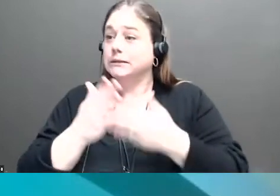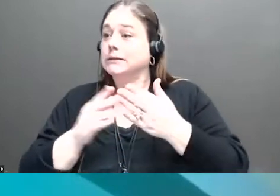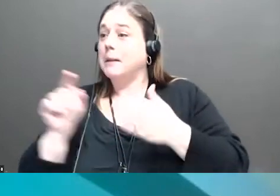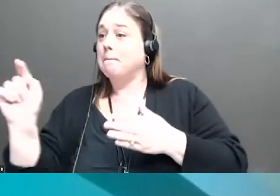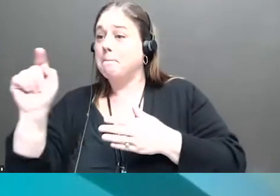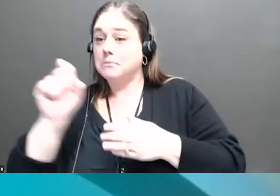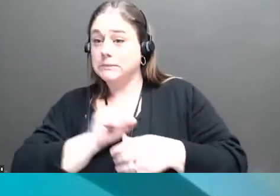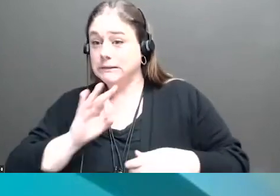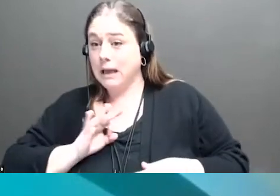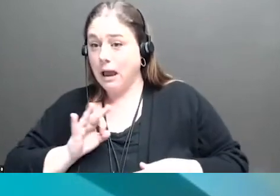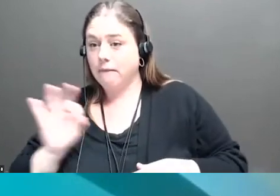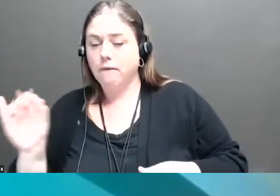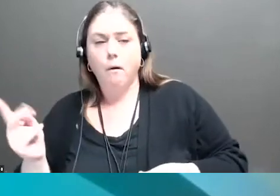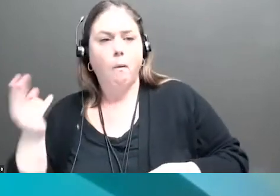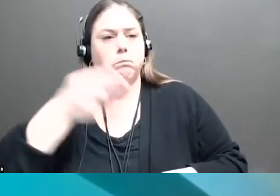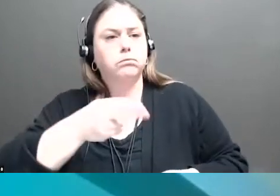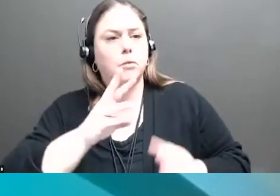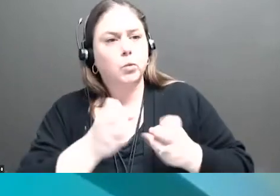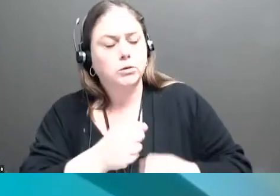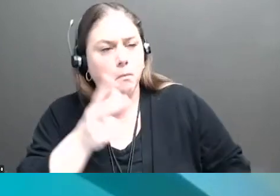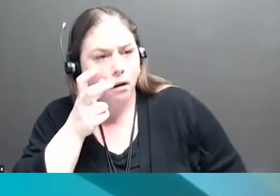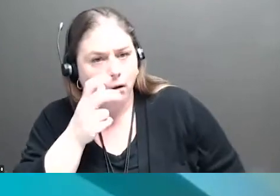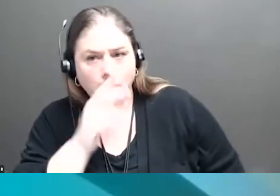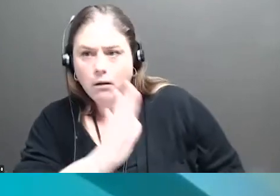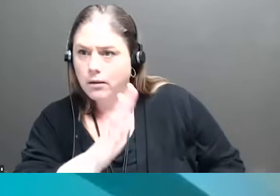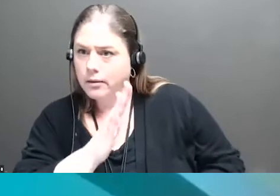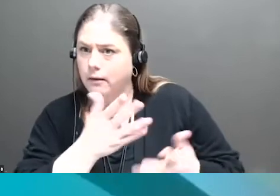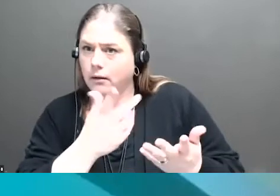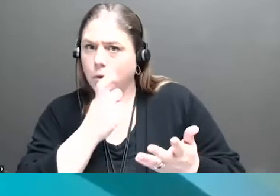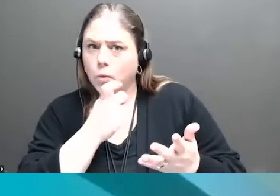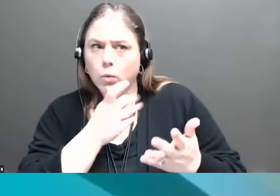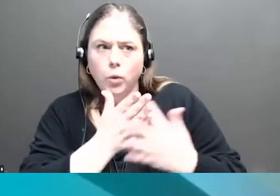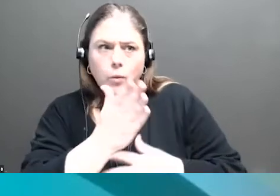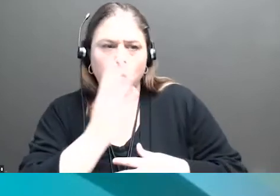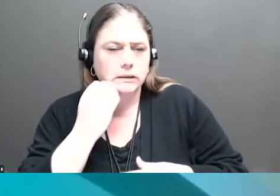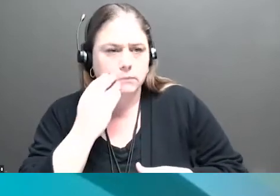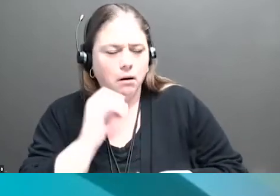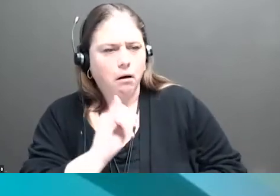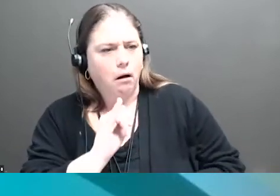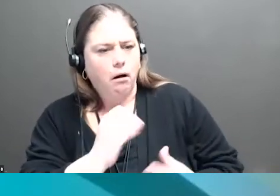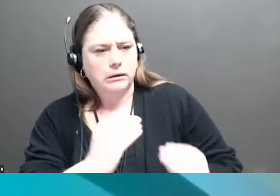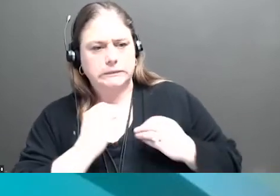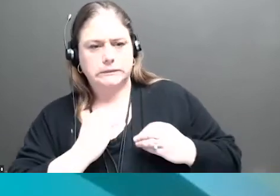to find out what would be better more appropriate for their clients with disabilities.